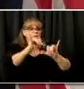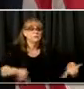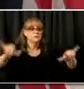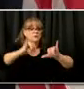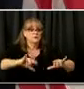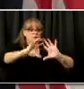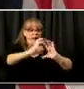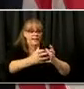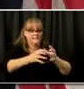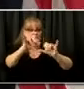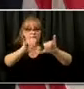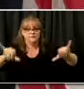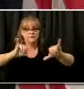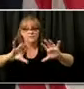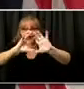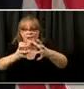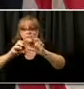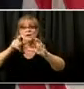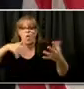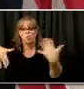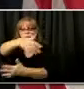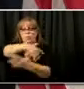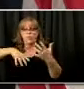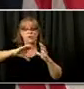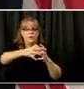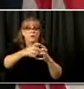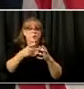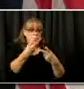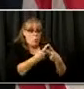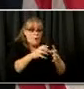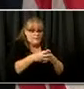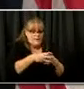additional flexibility for school districts about how and when to cohort students and